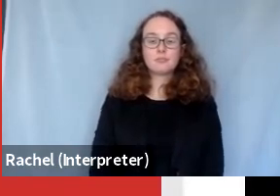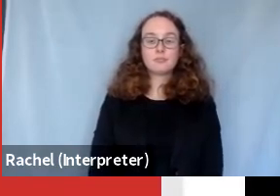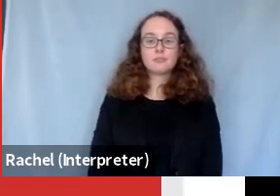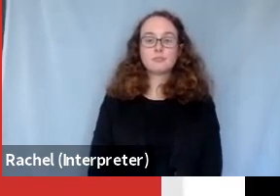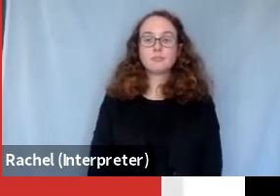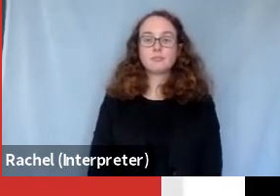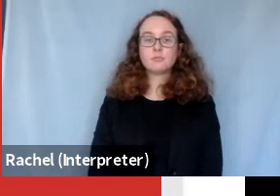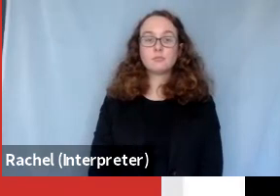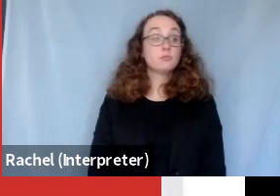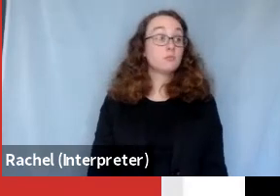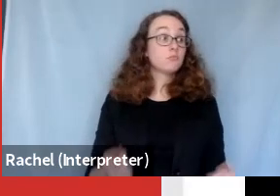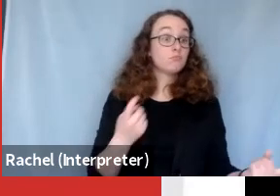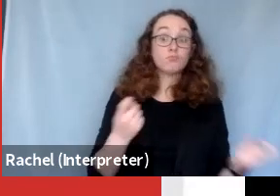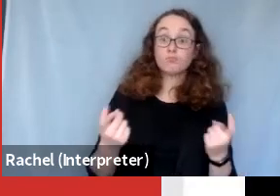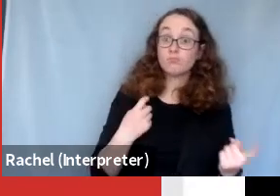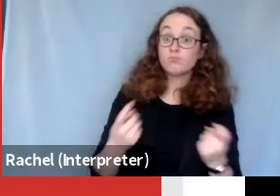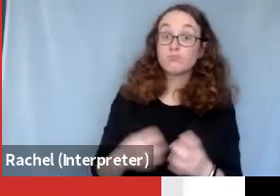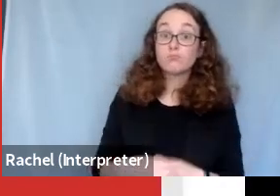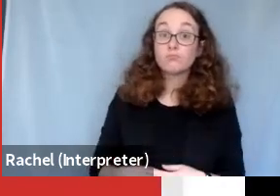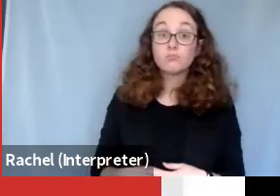Any other questions?